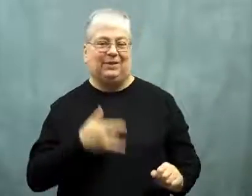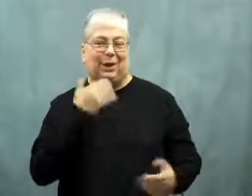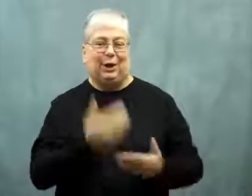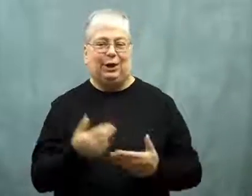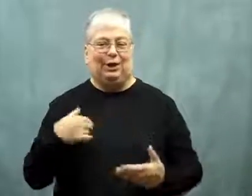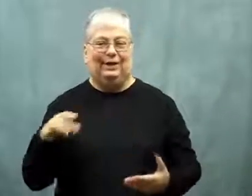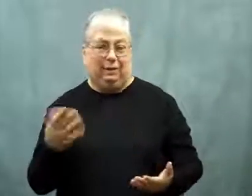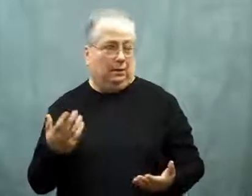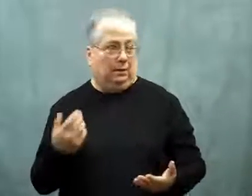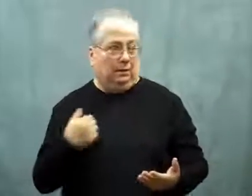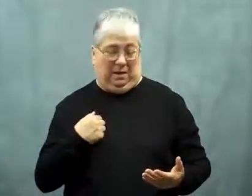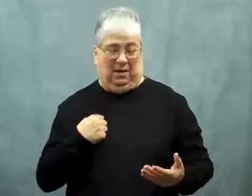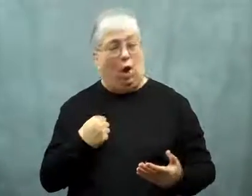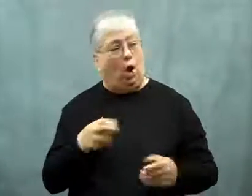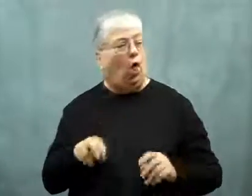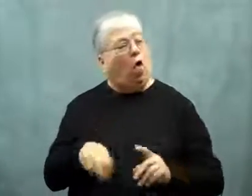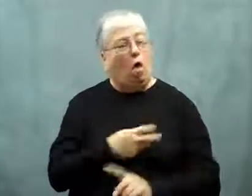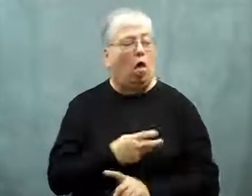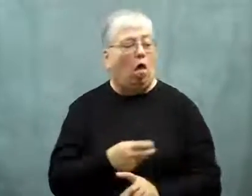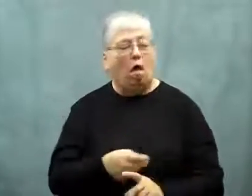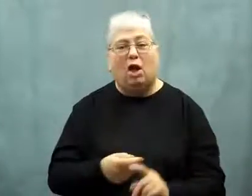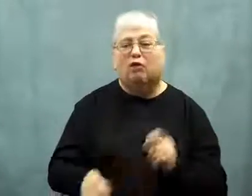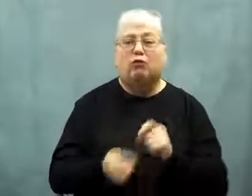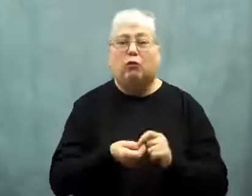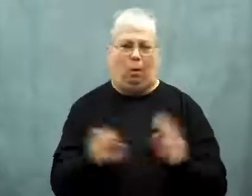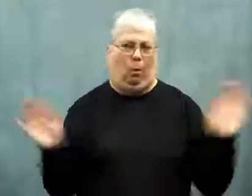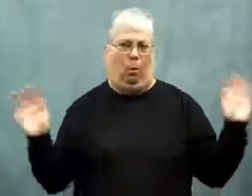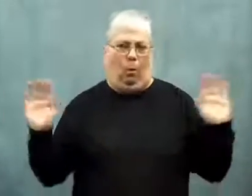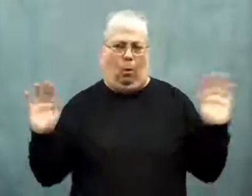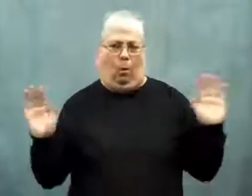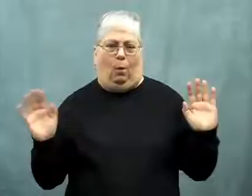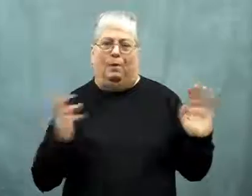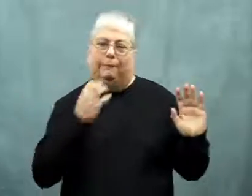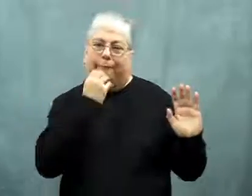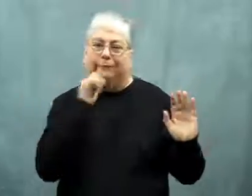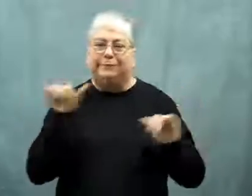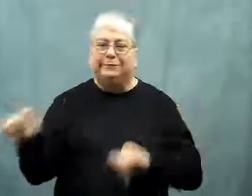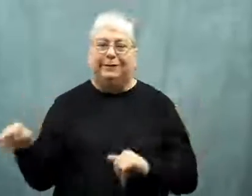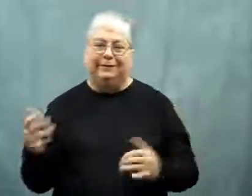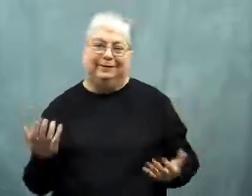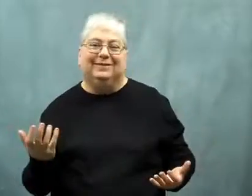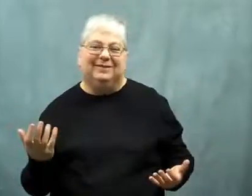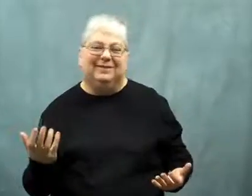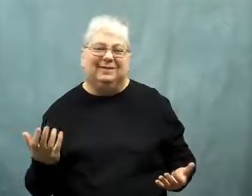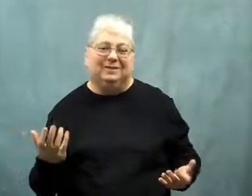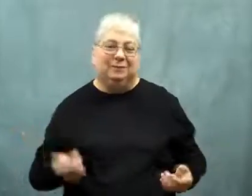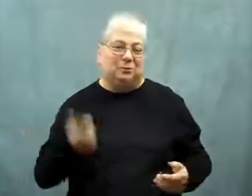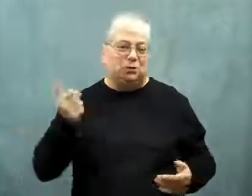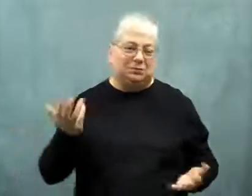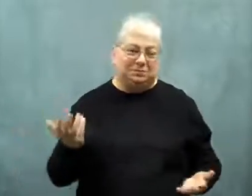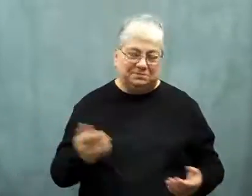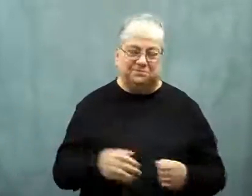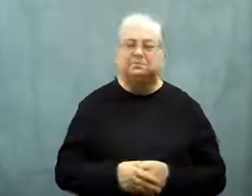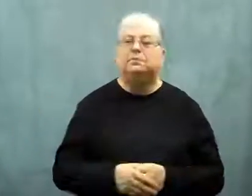It's an honor and they wouldn't want to go against that and mess it up.